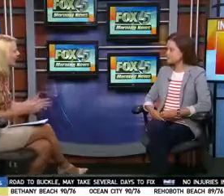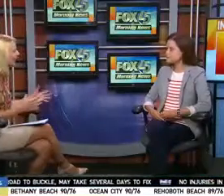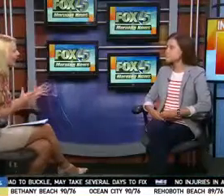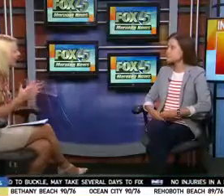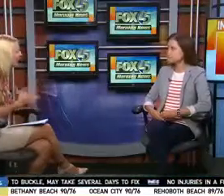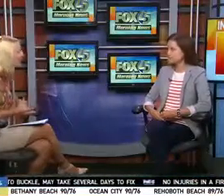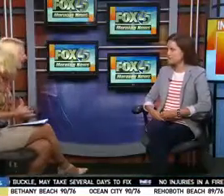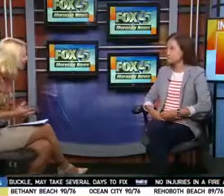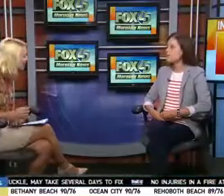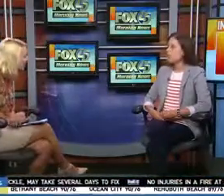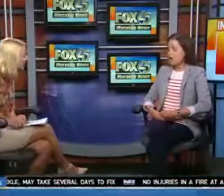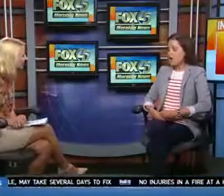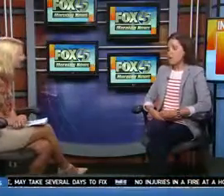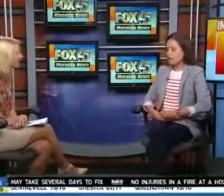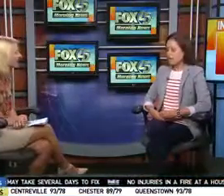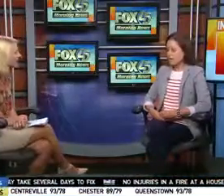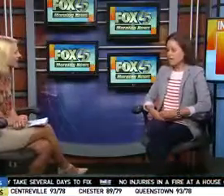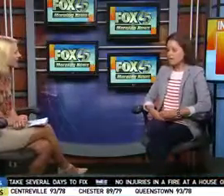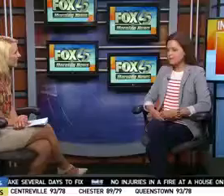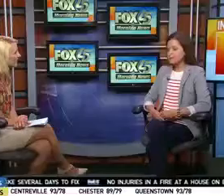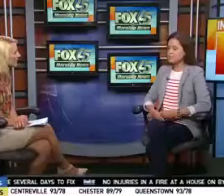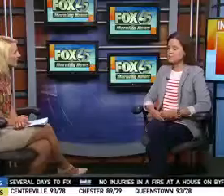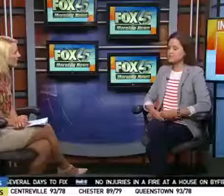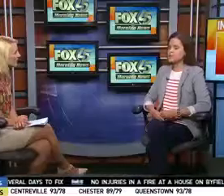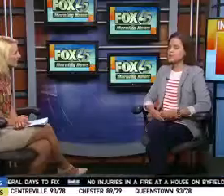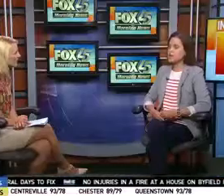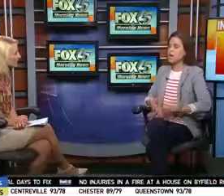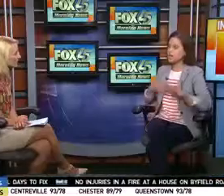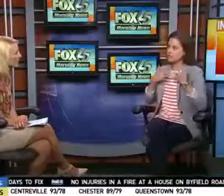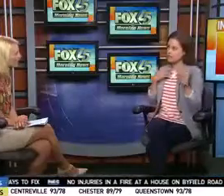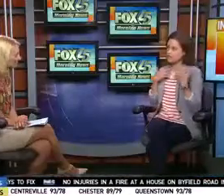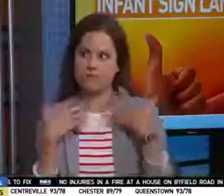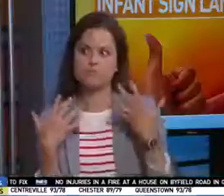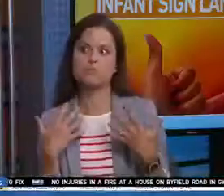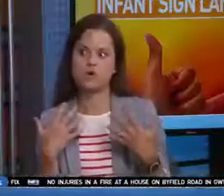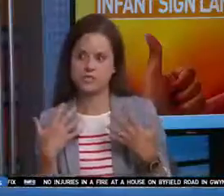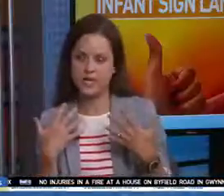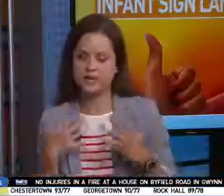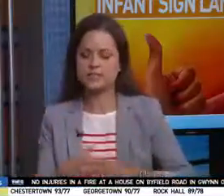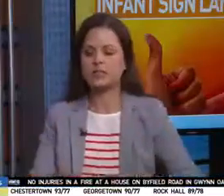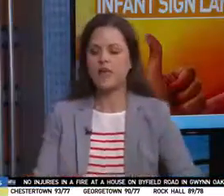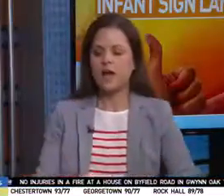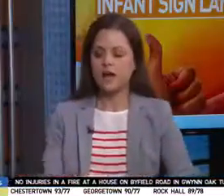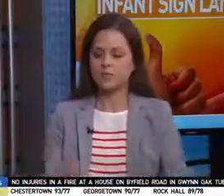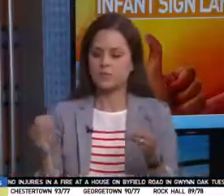So, how is that and why is that? Well, um, speech is a very complicated motor task.